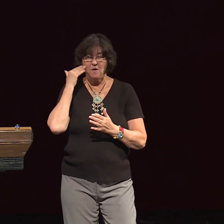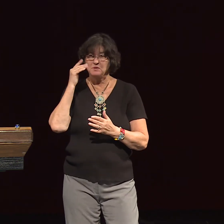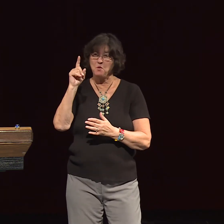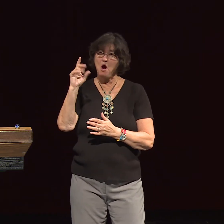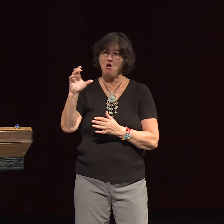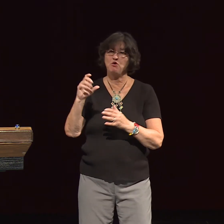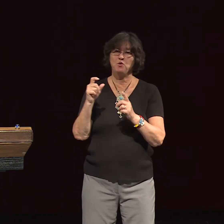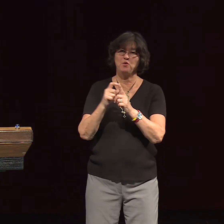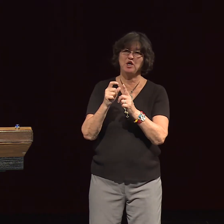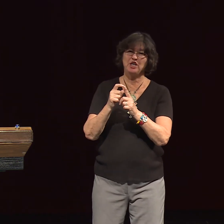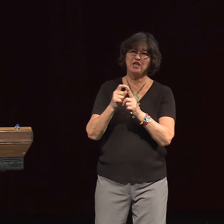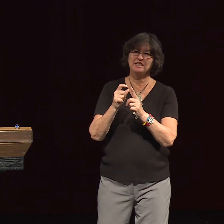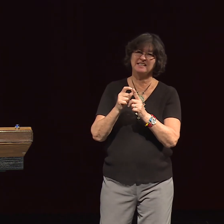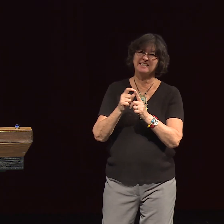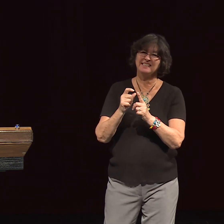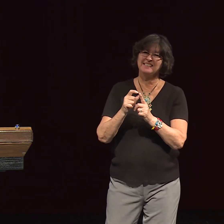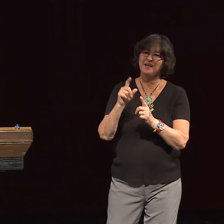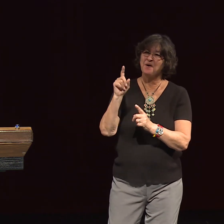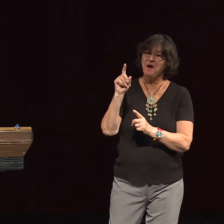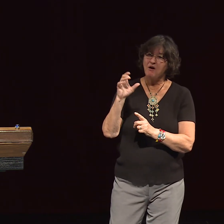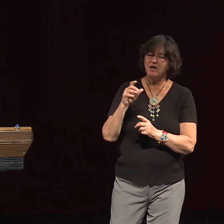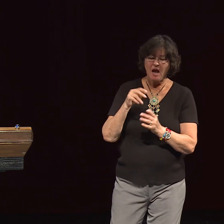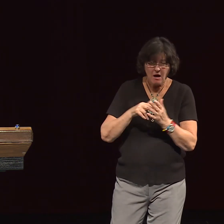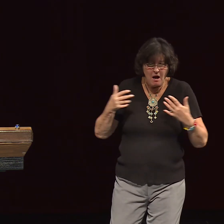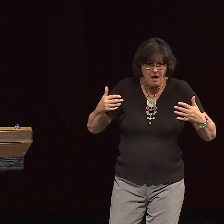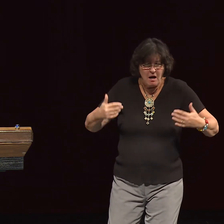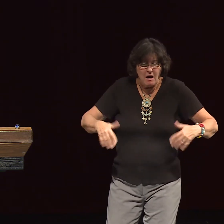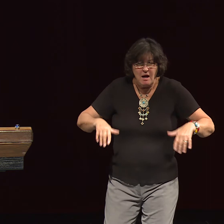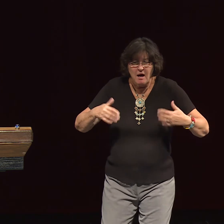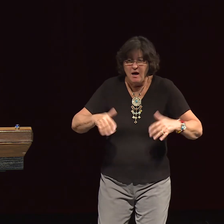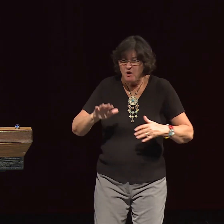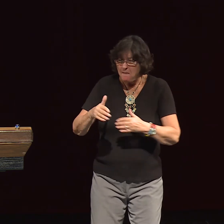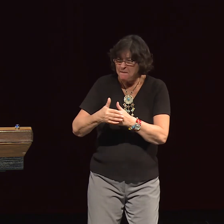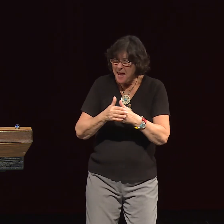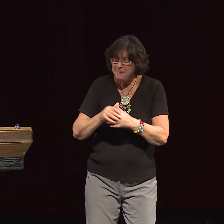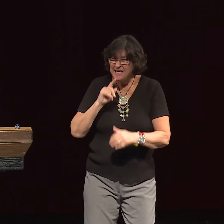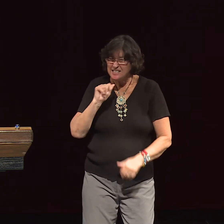And the mother said, "My baby has 100 words."